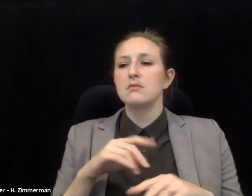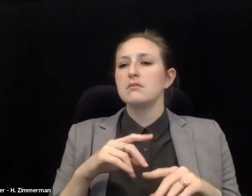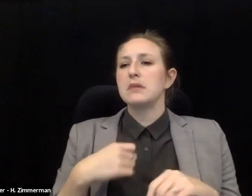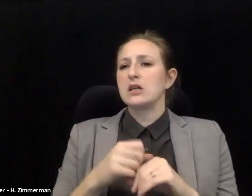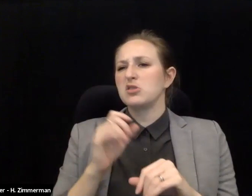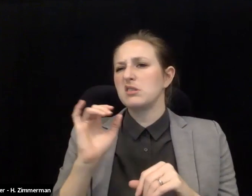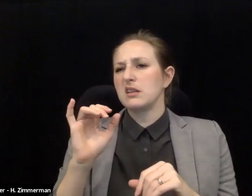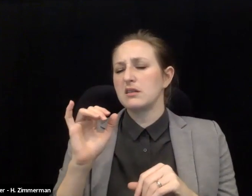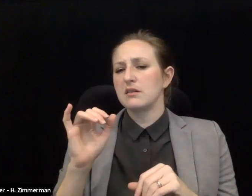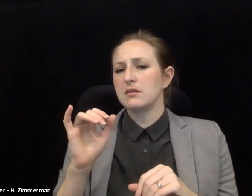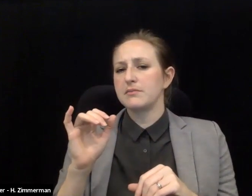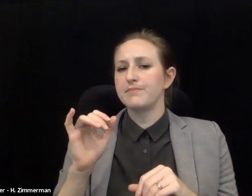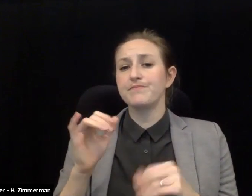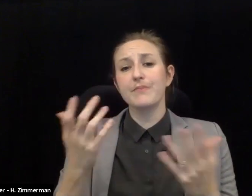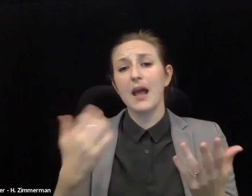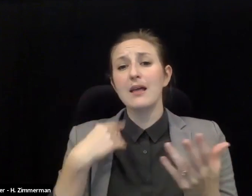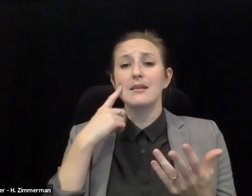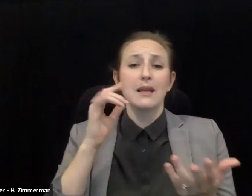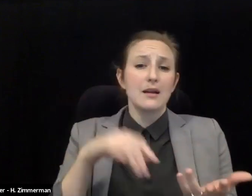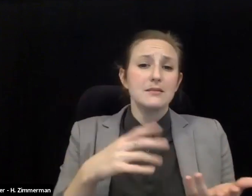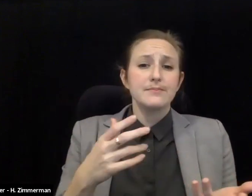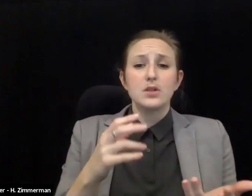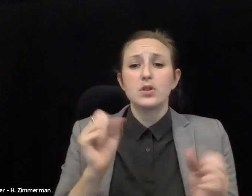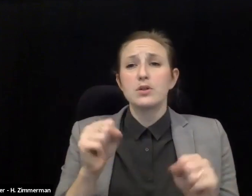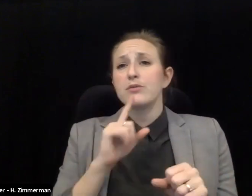Could be. Yeah, it could be really interesting.